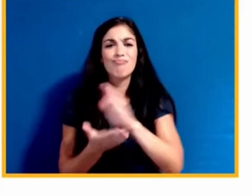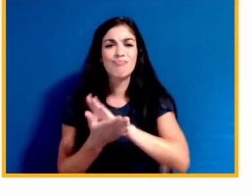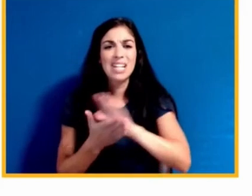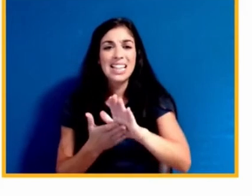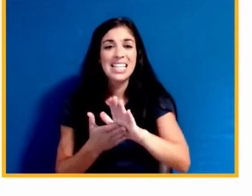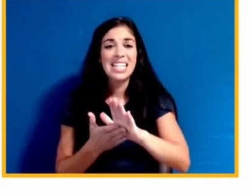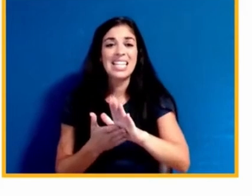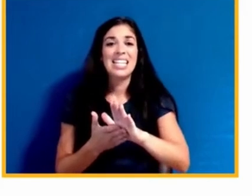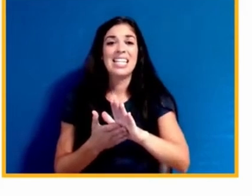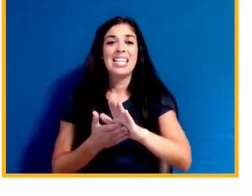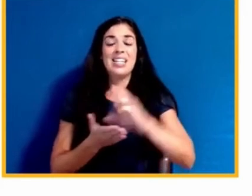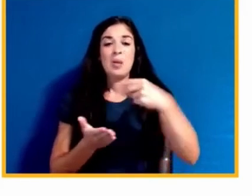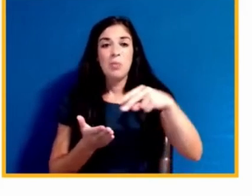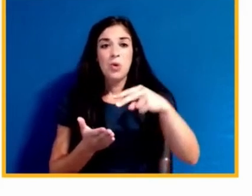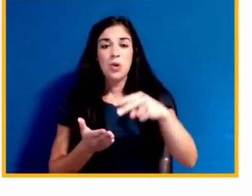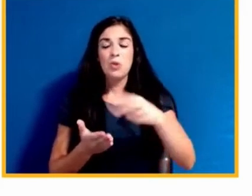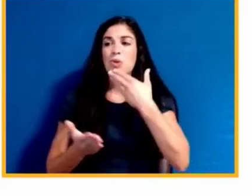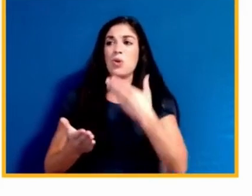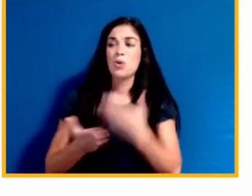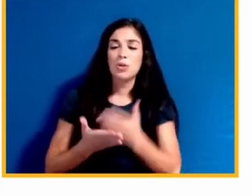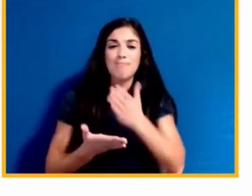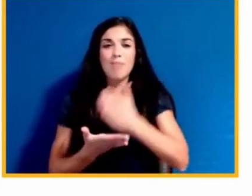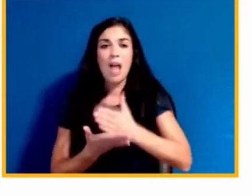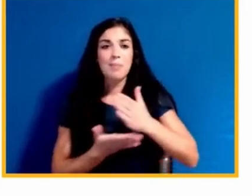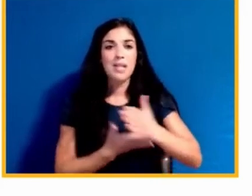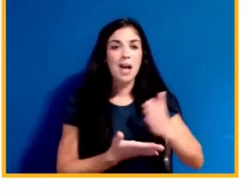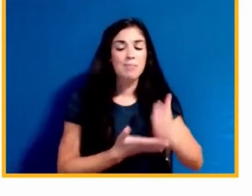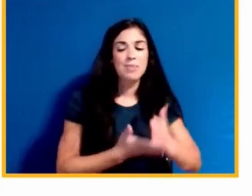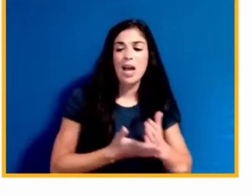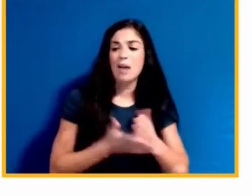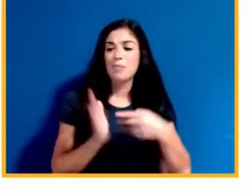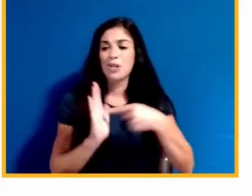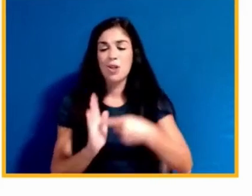nice tight dime stops, that really kind of accentuate the points in the music.